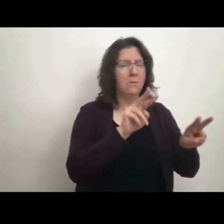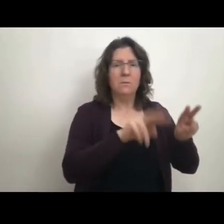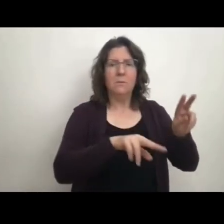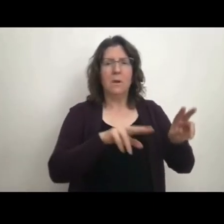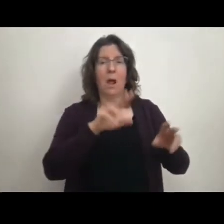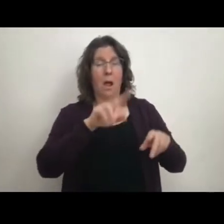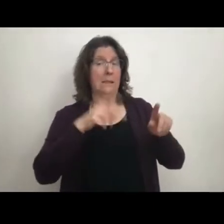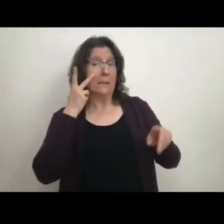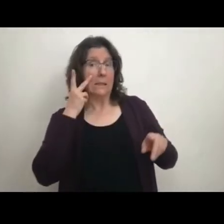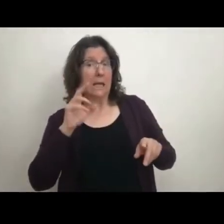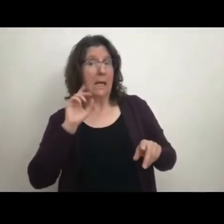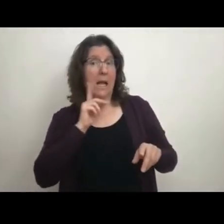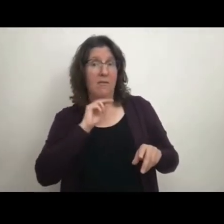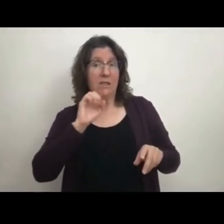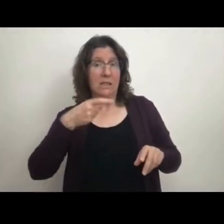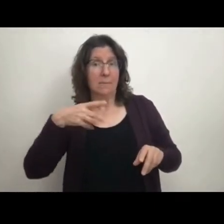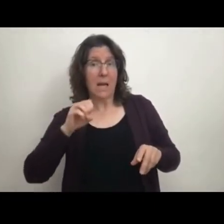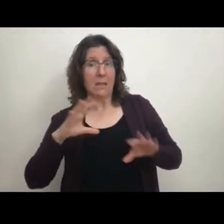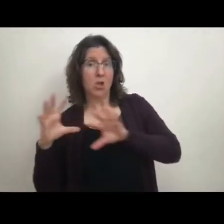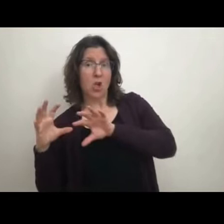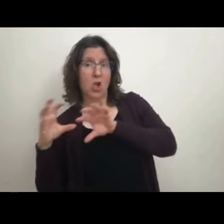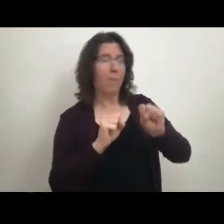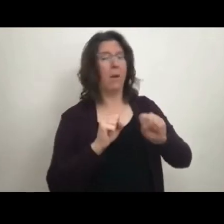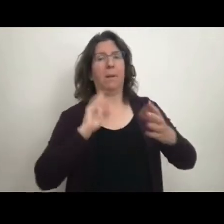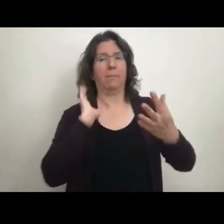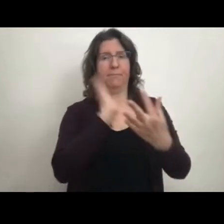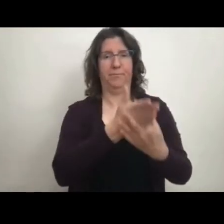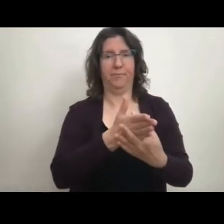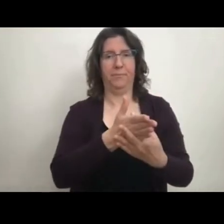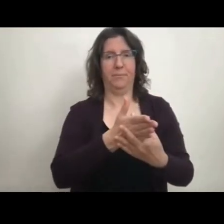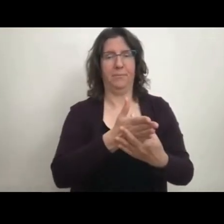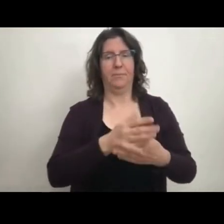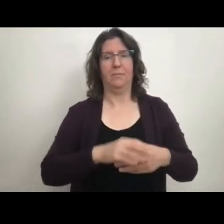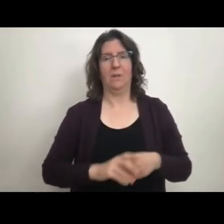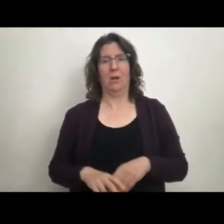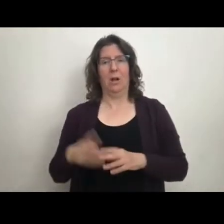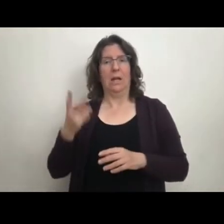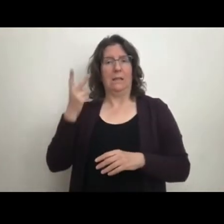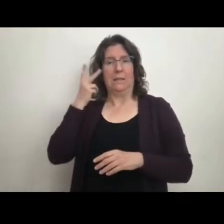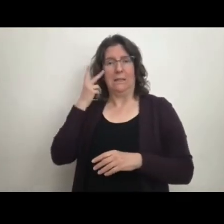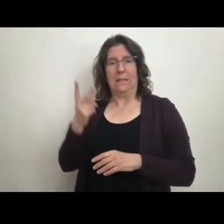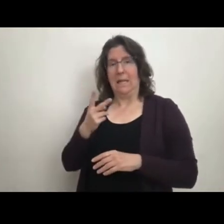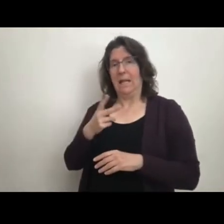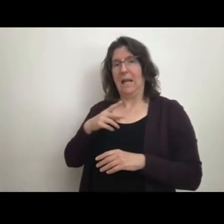If someone from hearing space tried to interfere with deaf space, I would intercede.